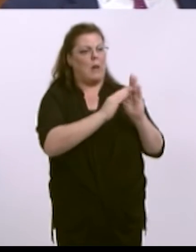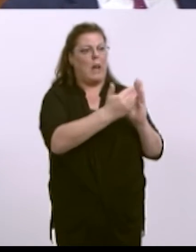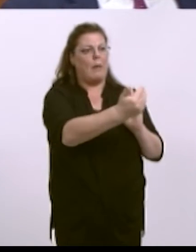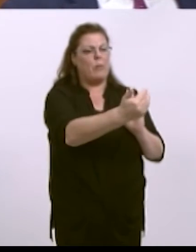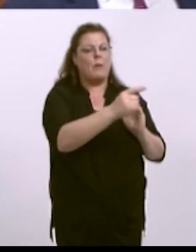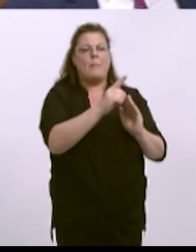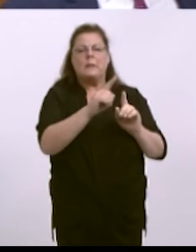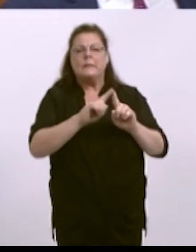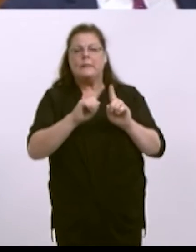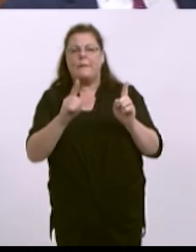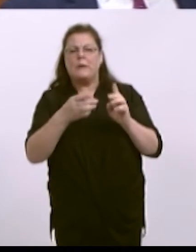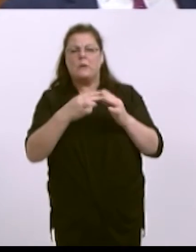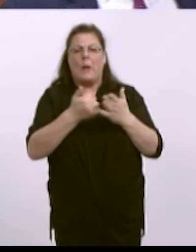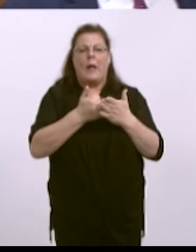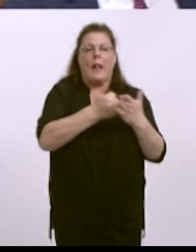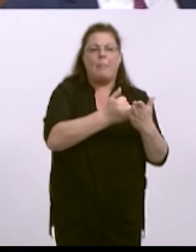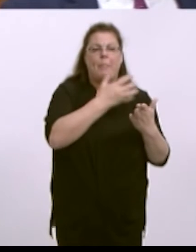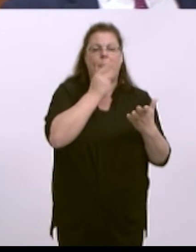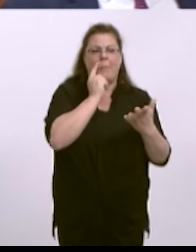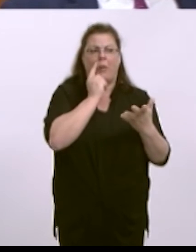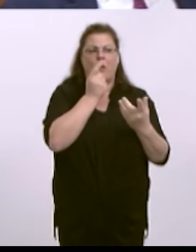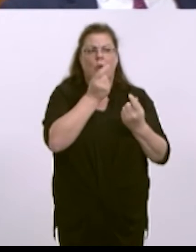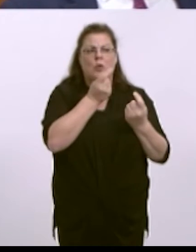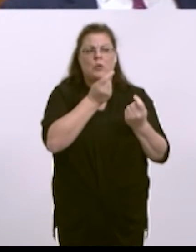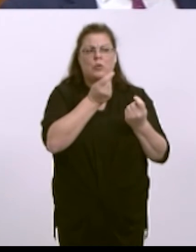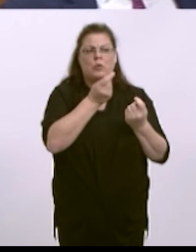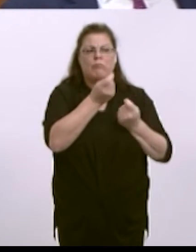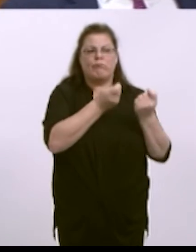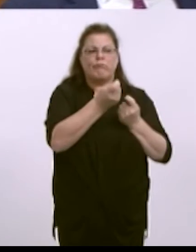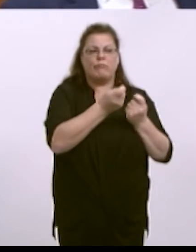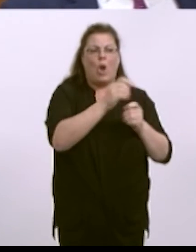local people to take over their facilities and forcing them to do so via the Localism